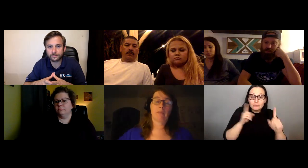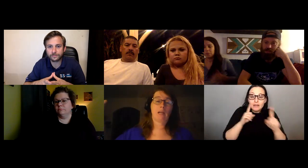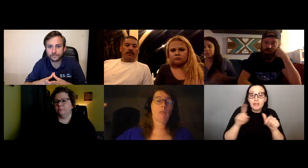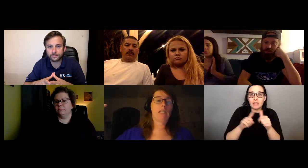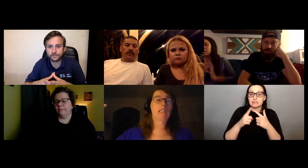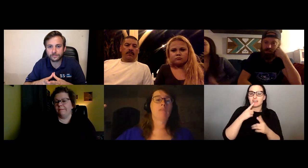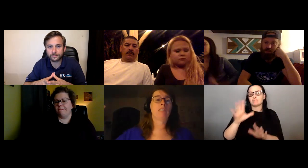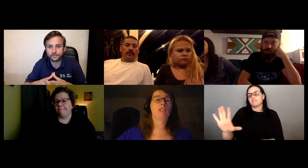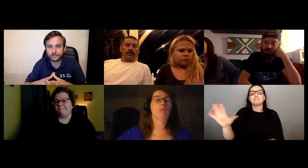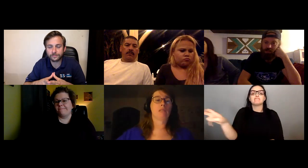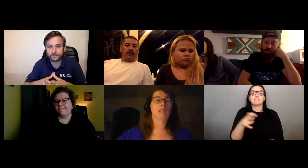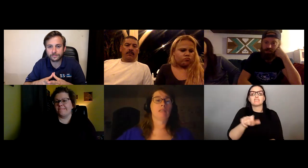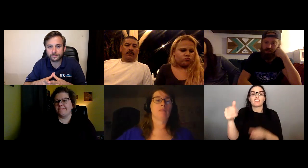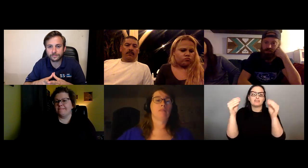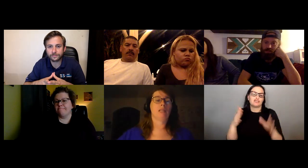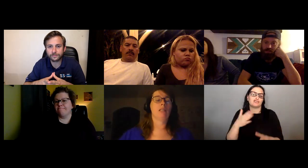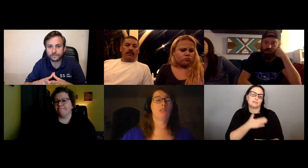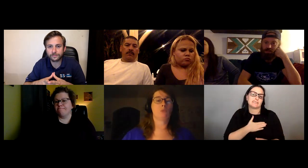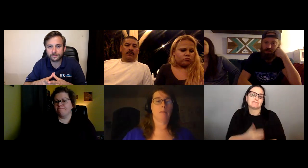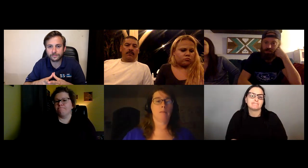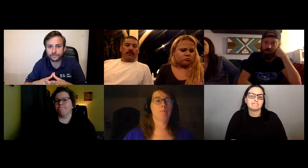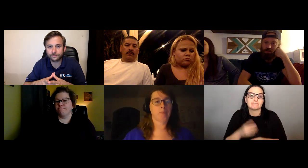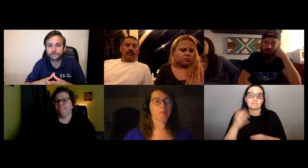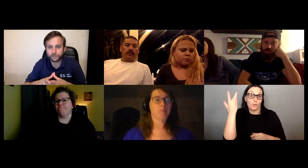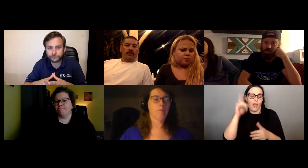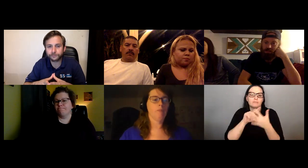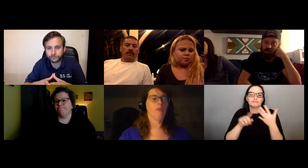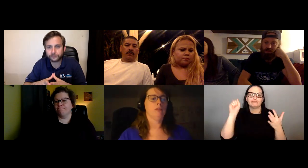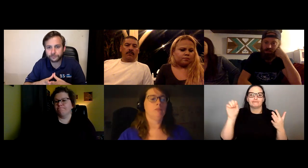we need a different teacher please and this is why